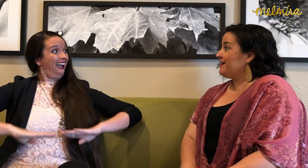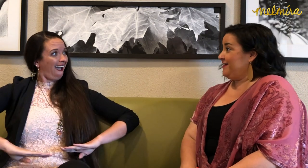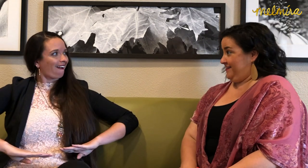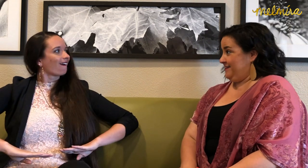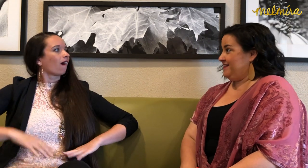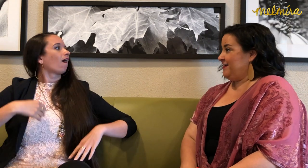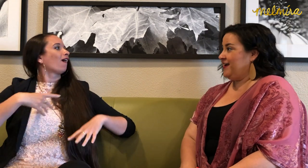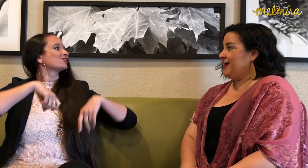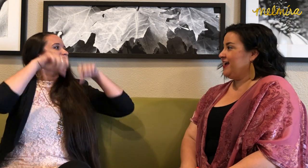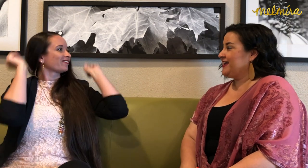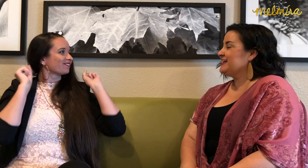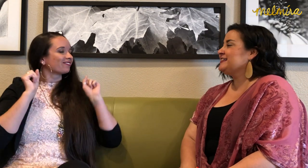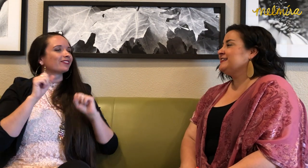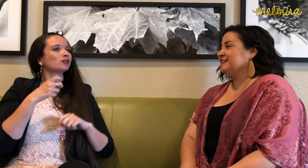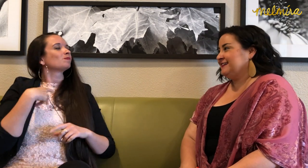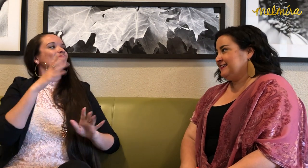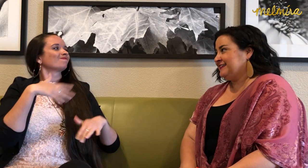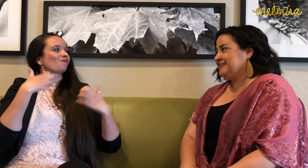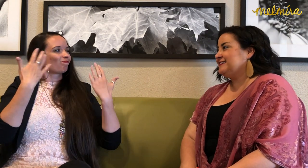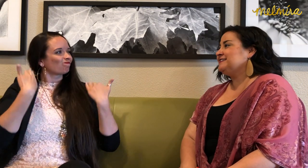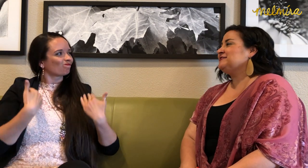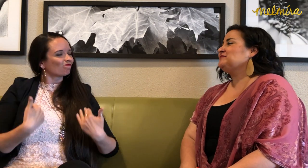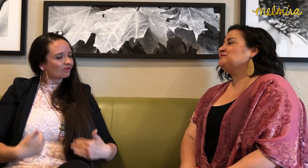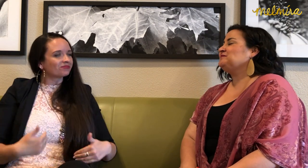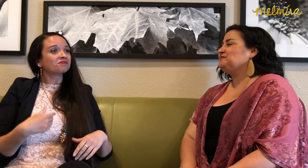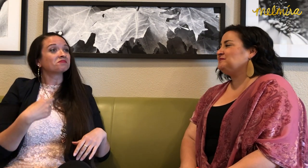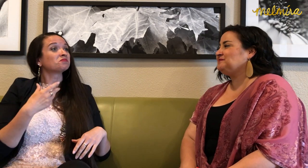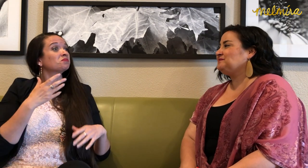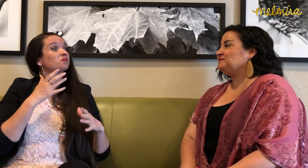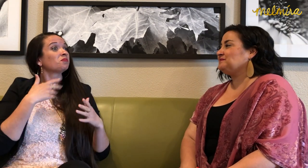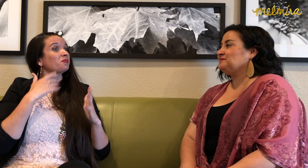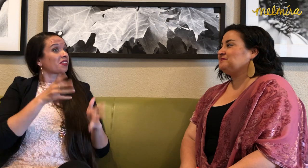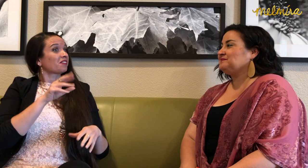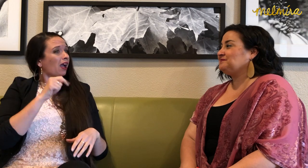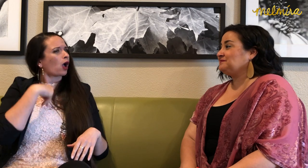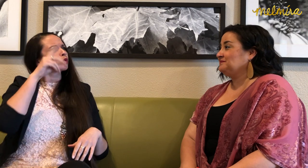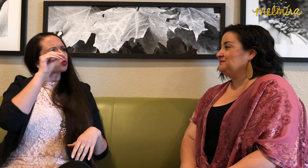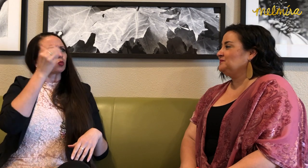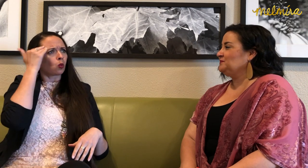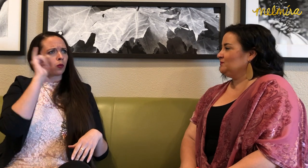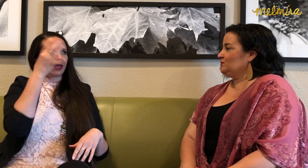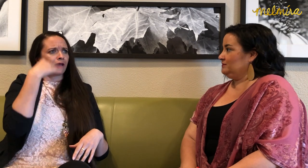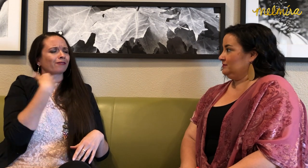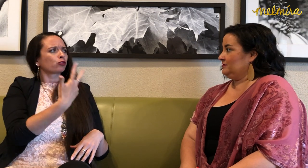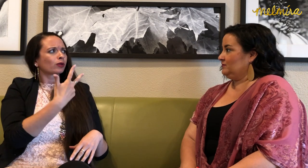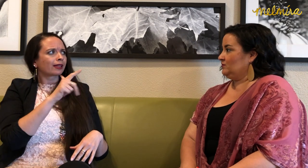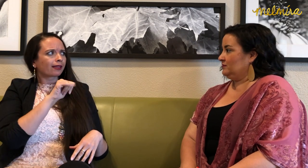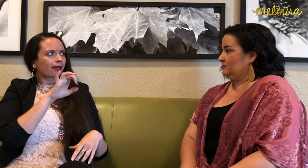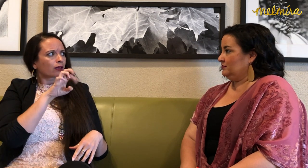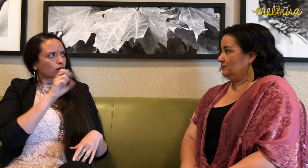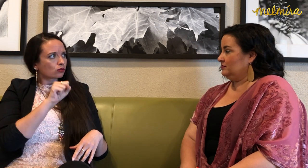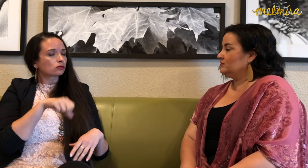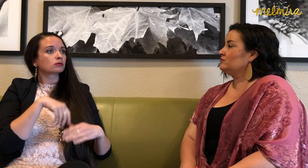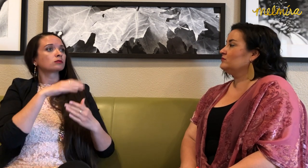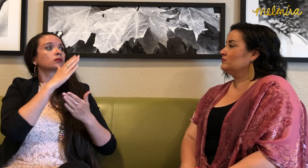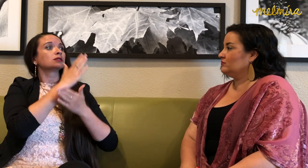My hair was long, but I shaved it off. After that, I wanted to grow it out. I do know that hair has three layers,